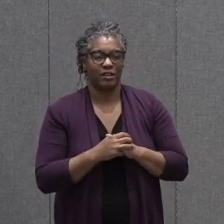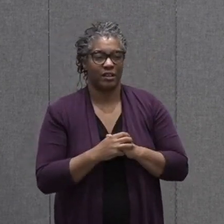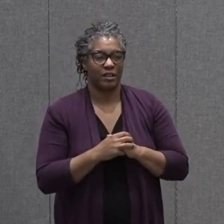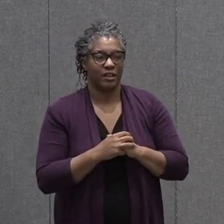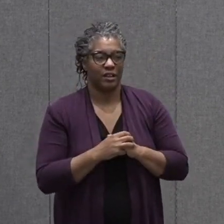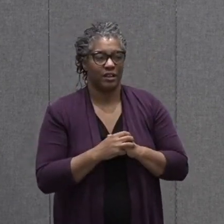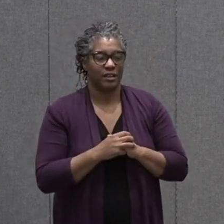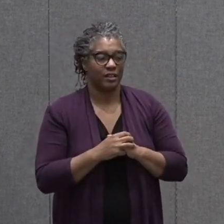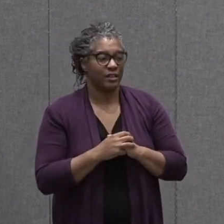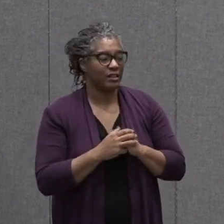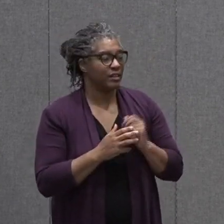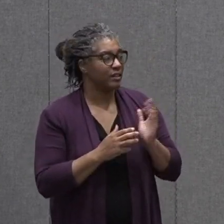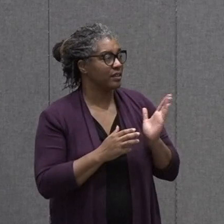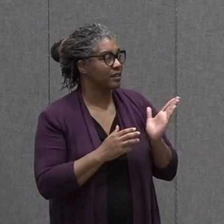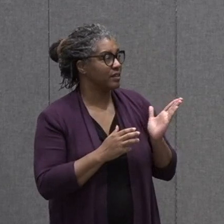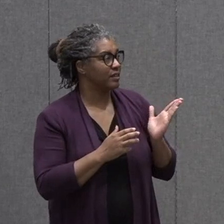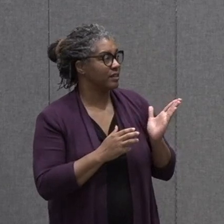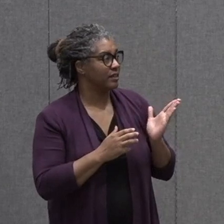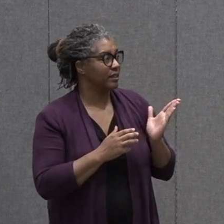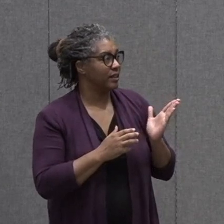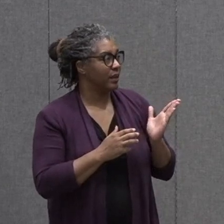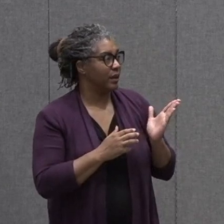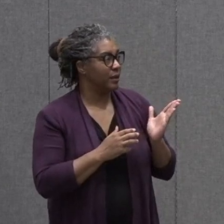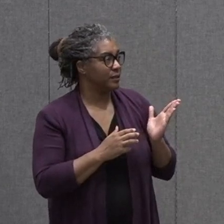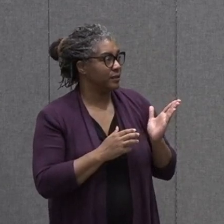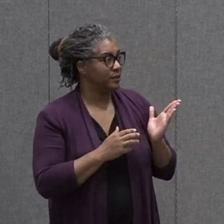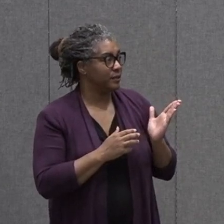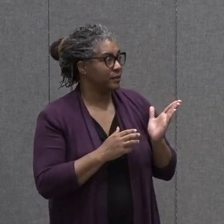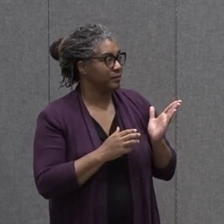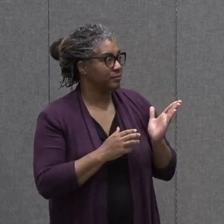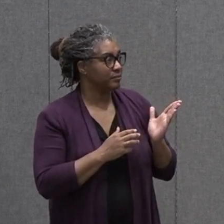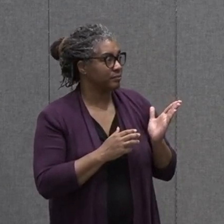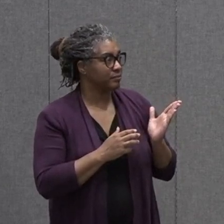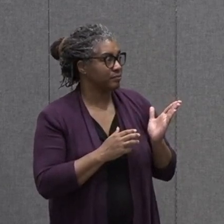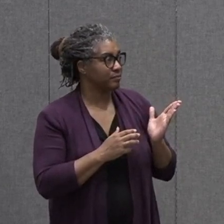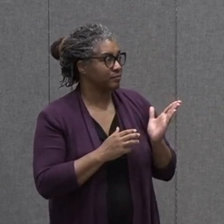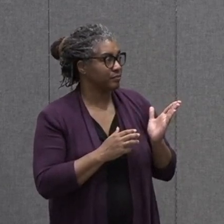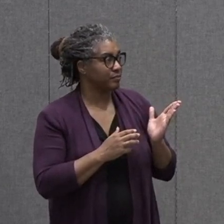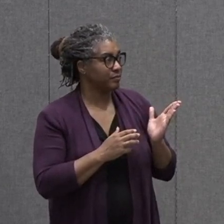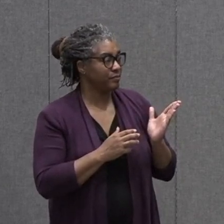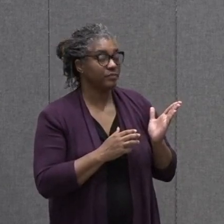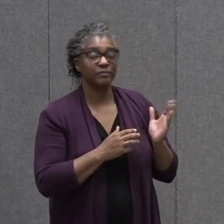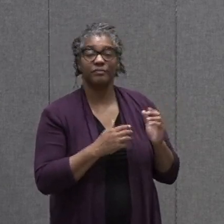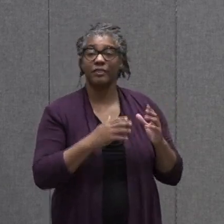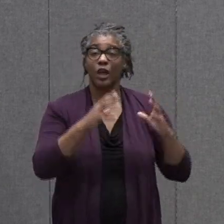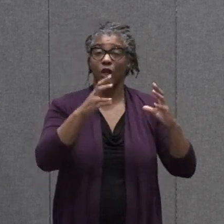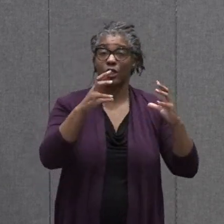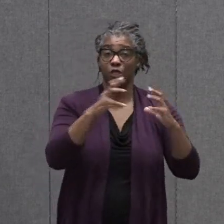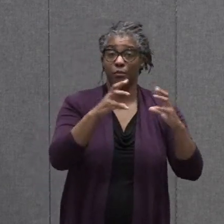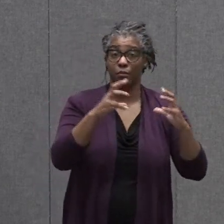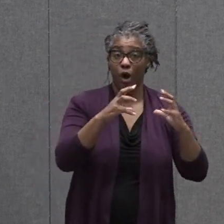and I'm gonna draw the hoop, that's it's gonna go into. Which is really important,